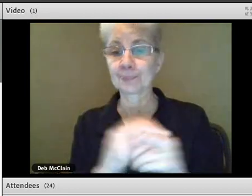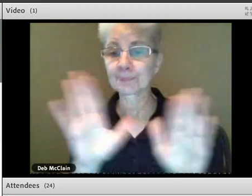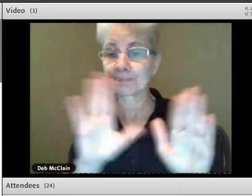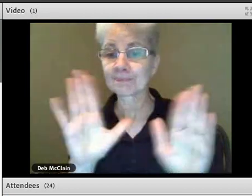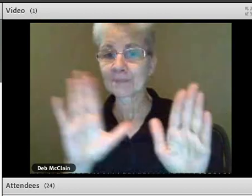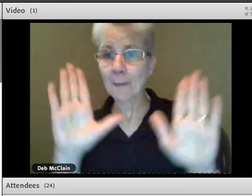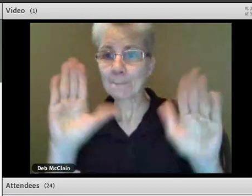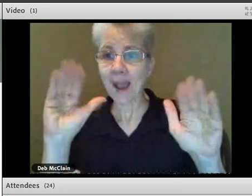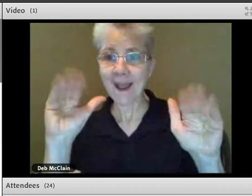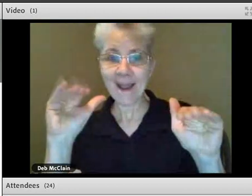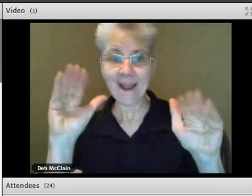Bye, everyone.